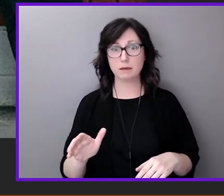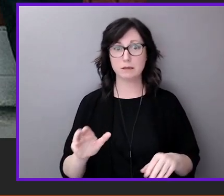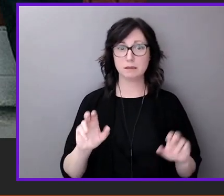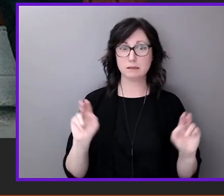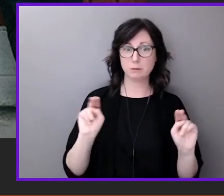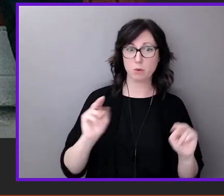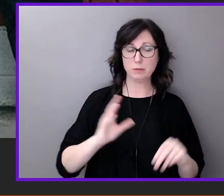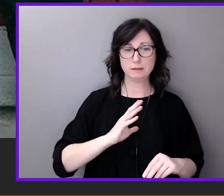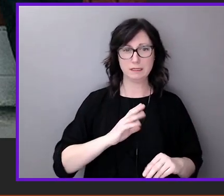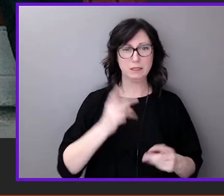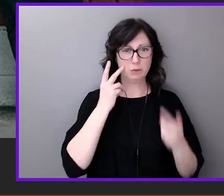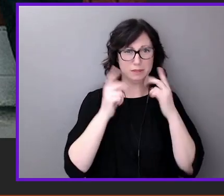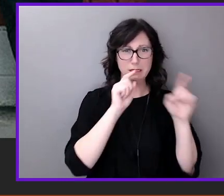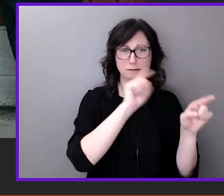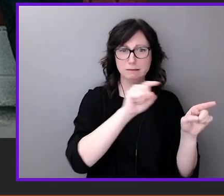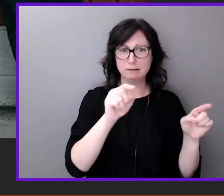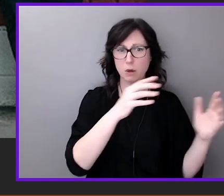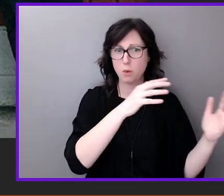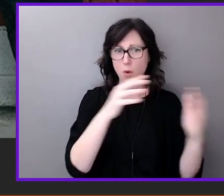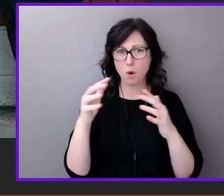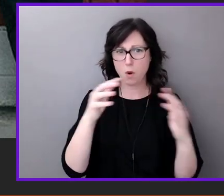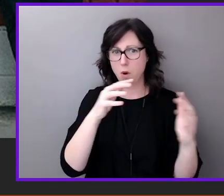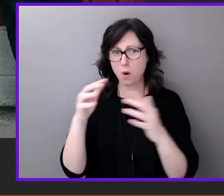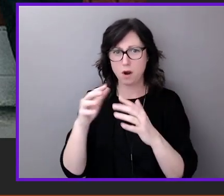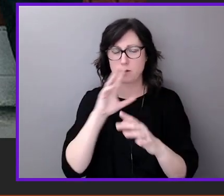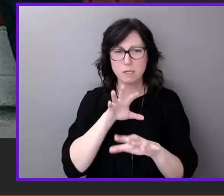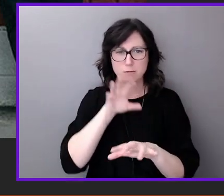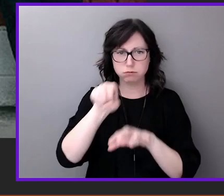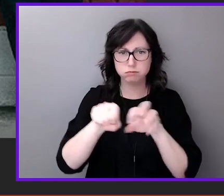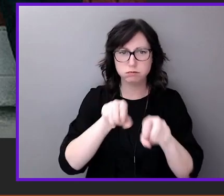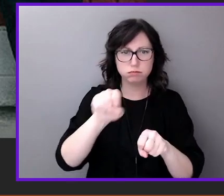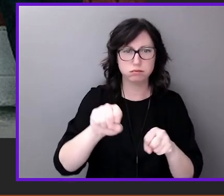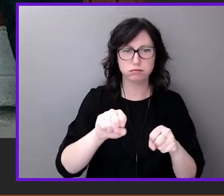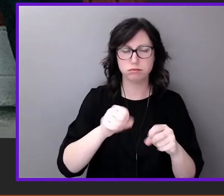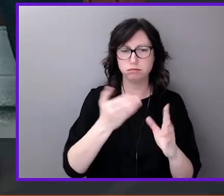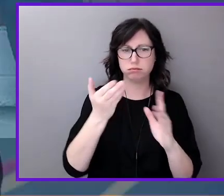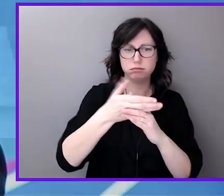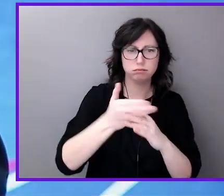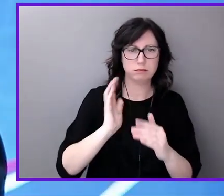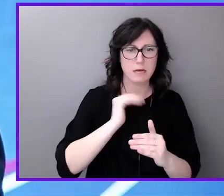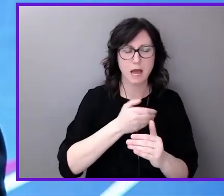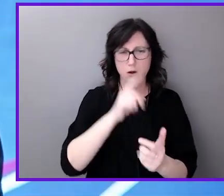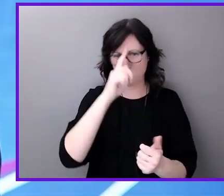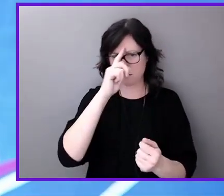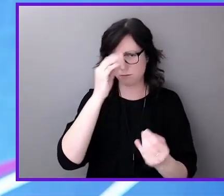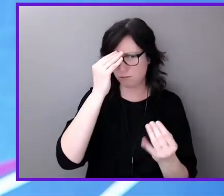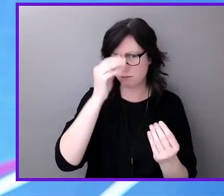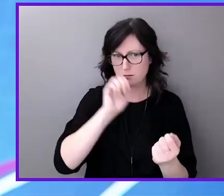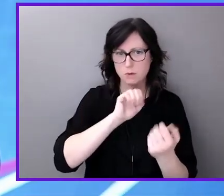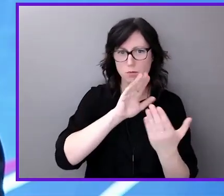big portion of the thinking and the action and the investment. But that won’t last.